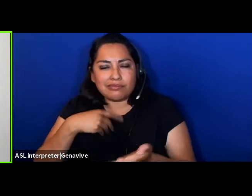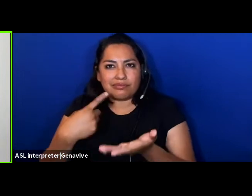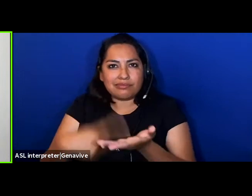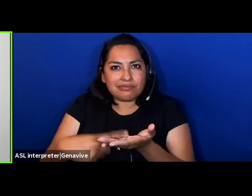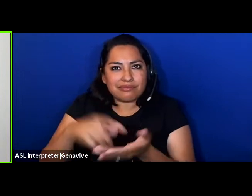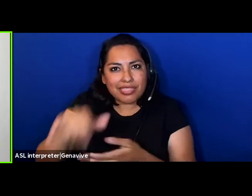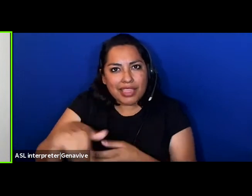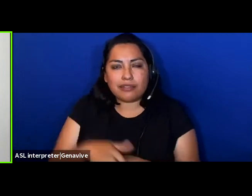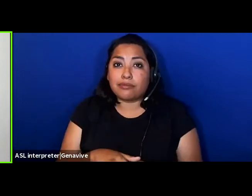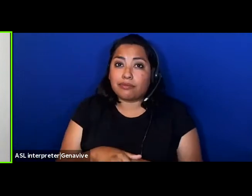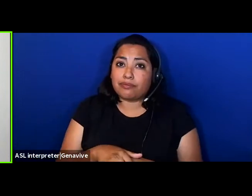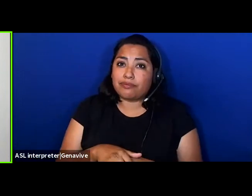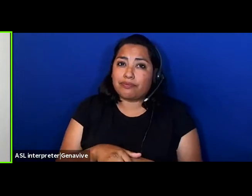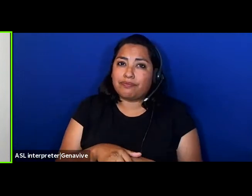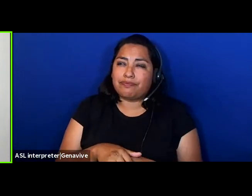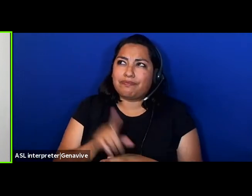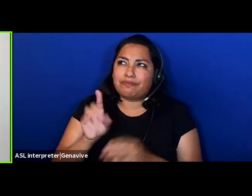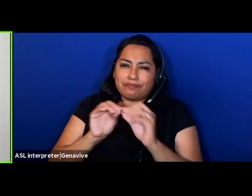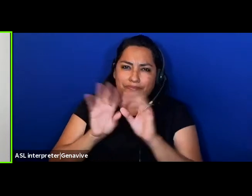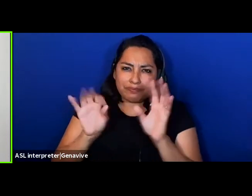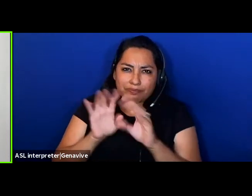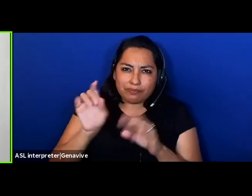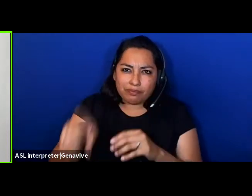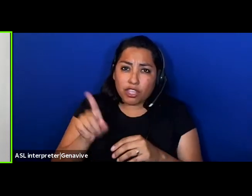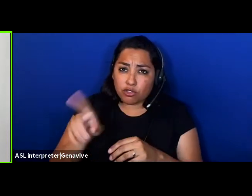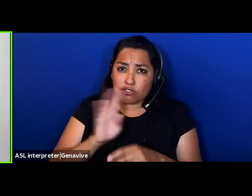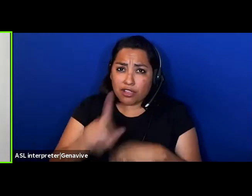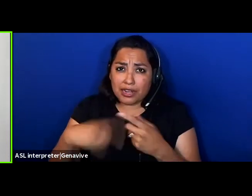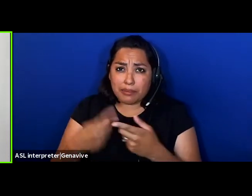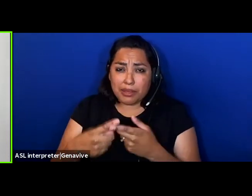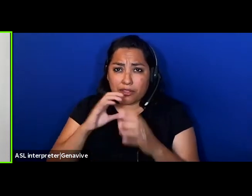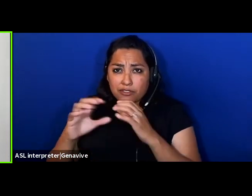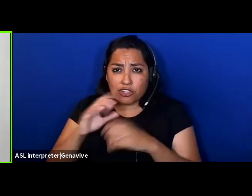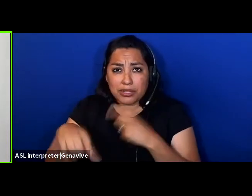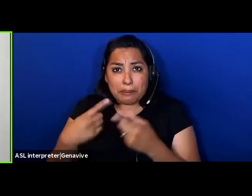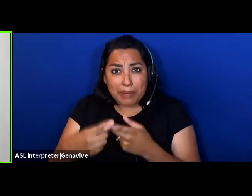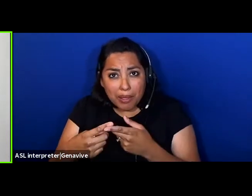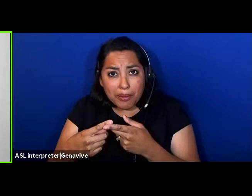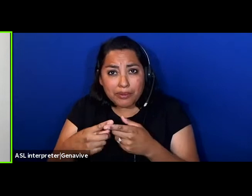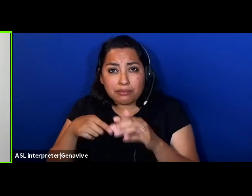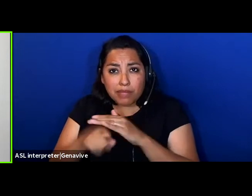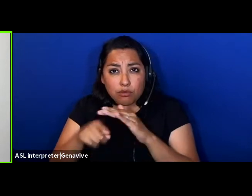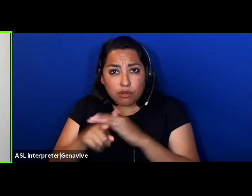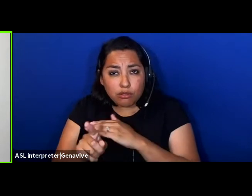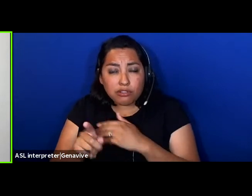microaggressions or if you are talking about the difficult conversations around racial injustice